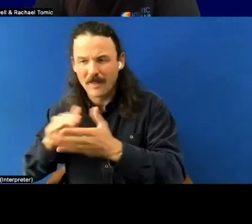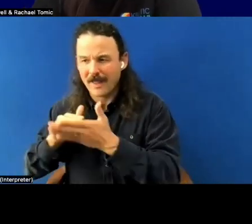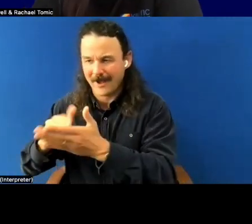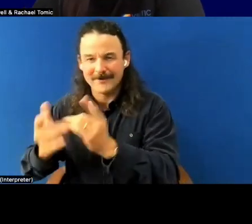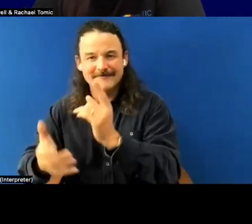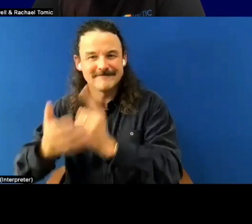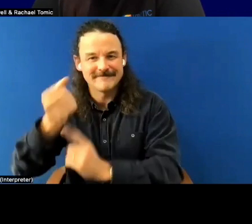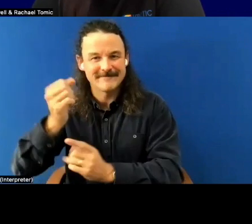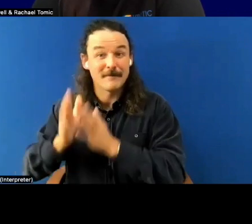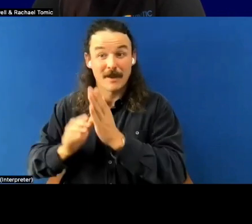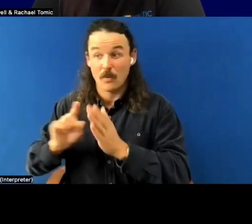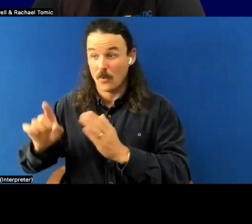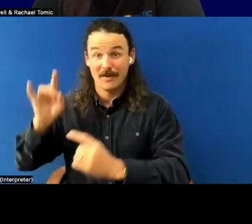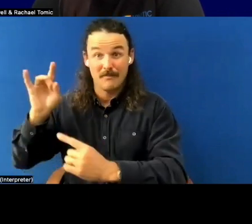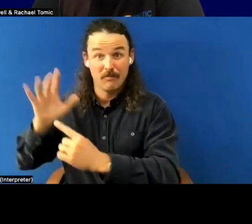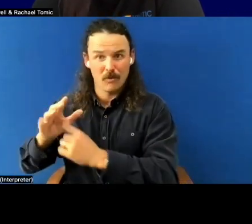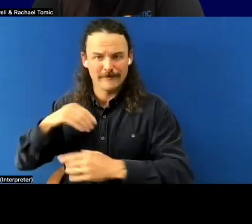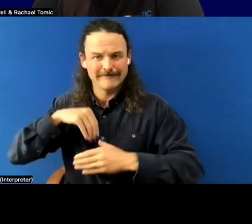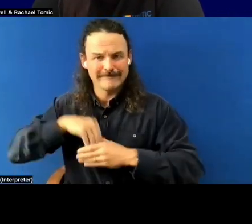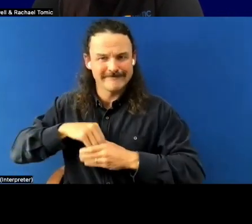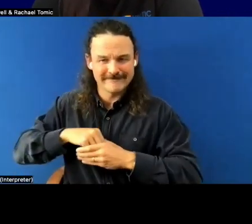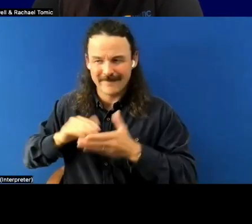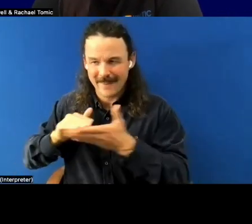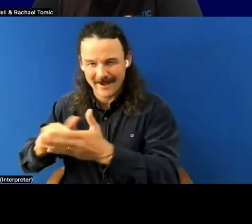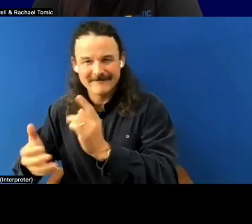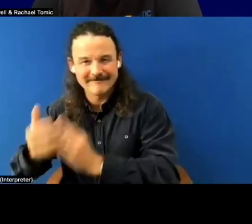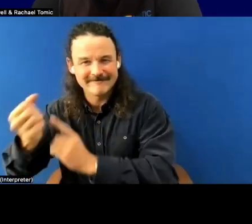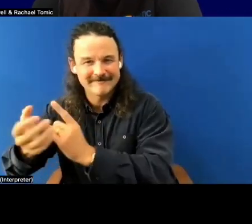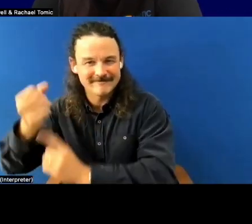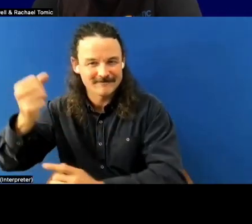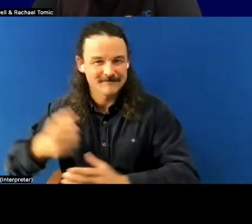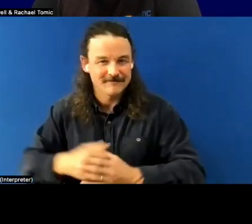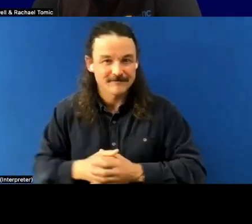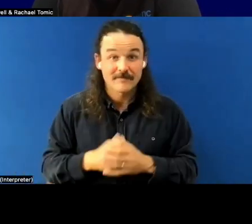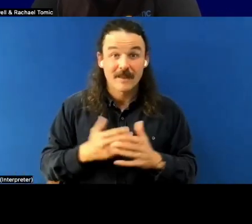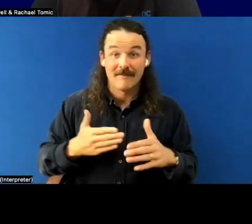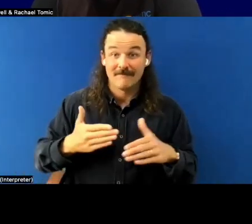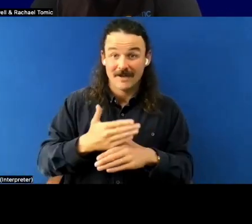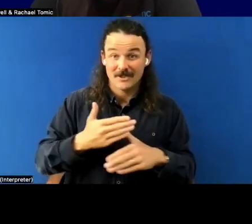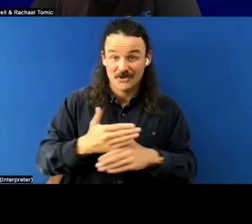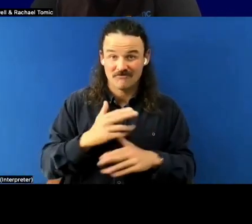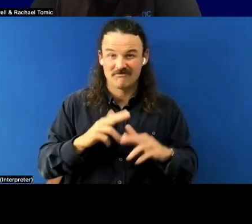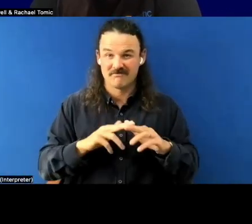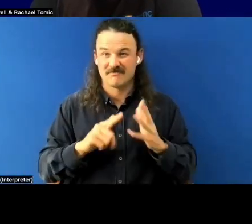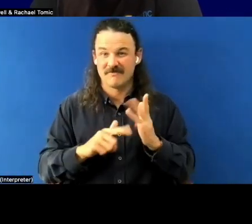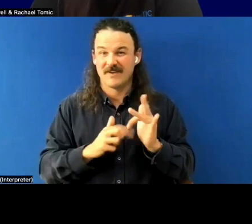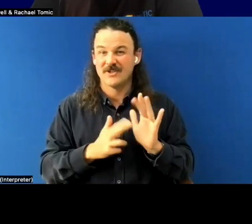These include functioning, which refers to what people do. How things are done is not